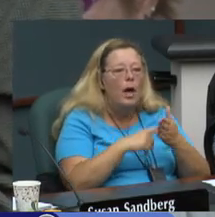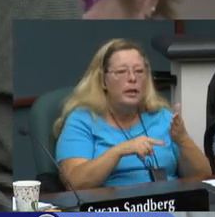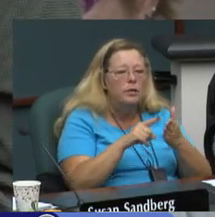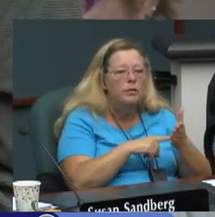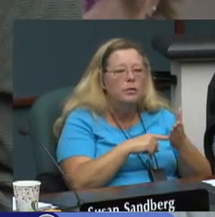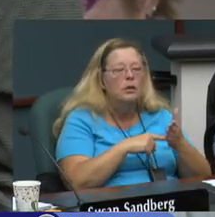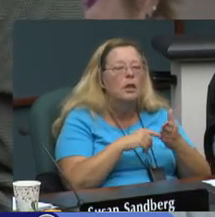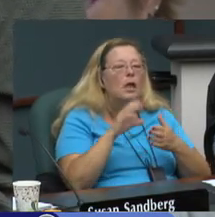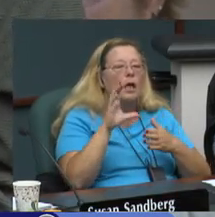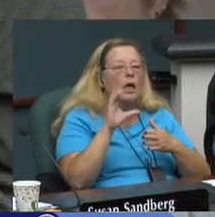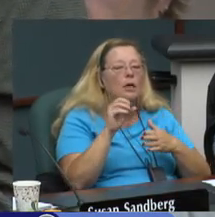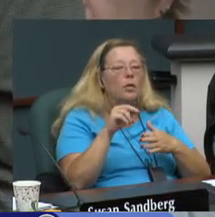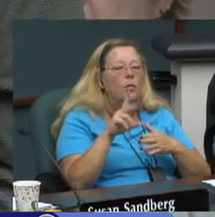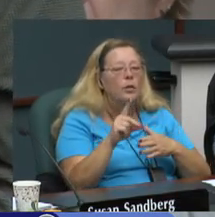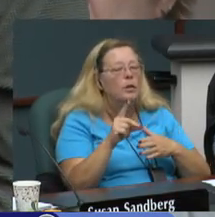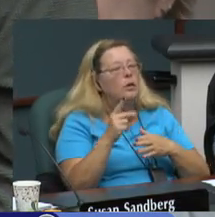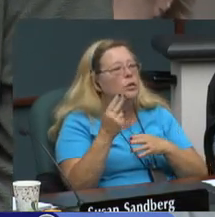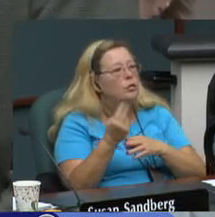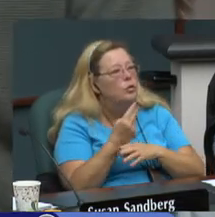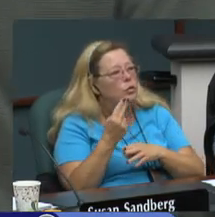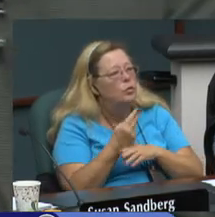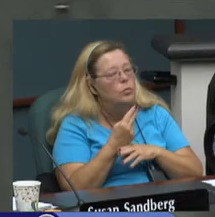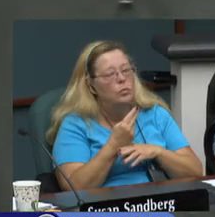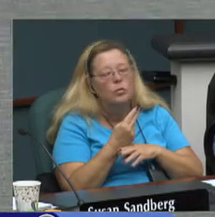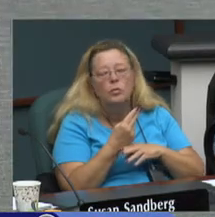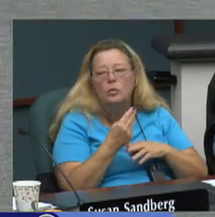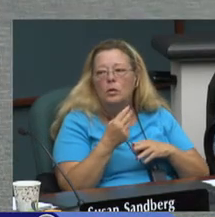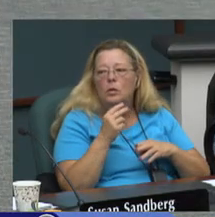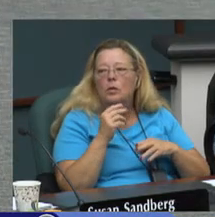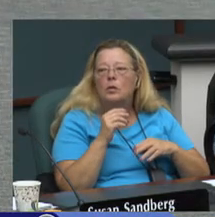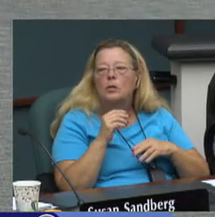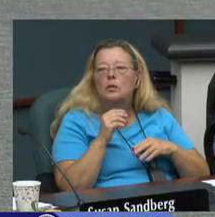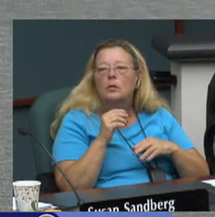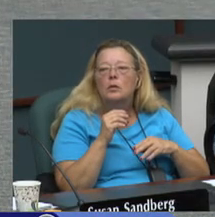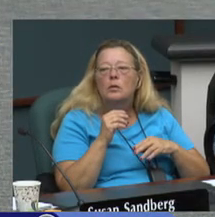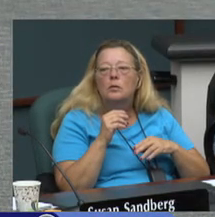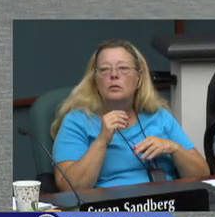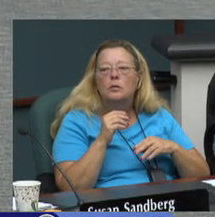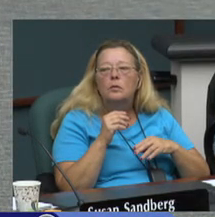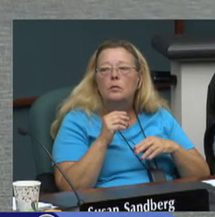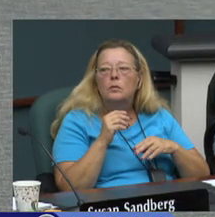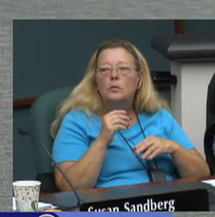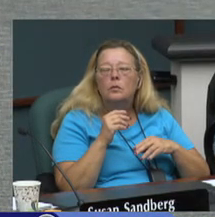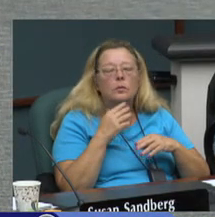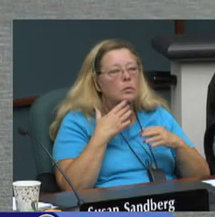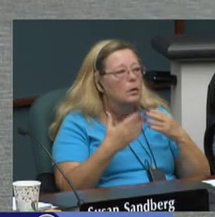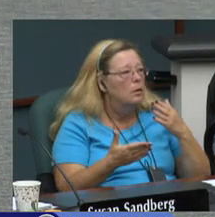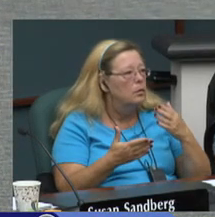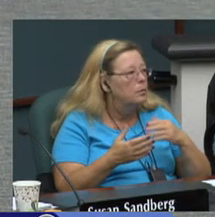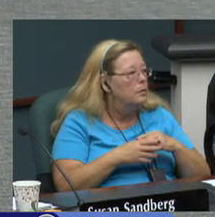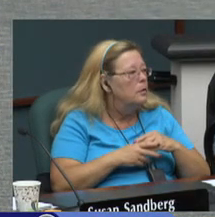application that is in compliance thank you